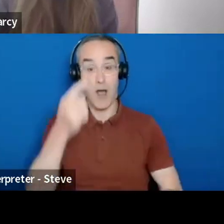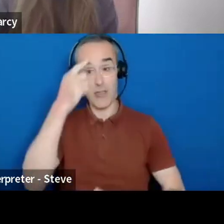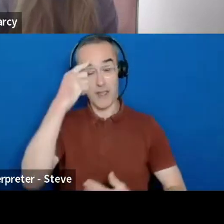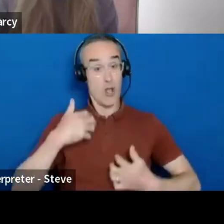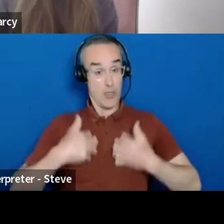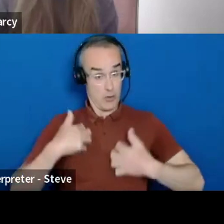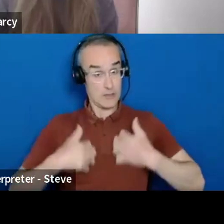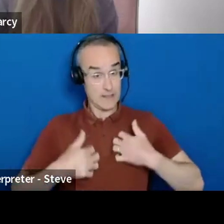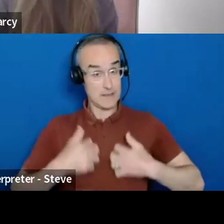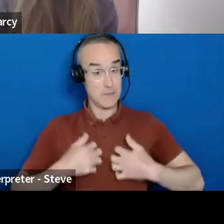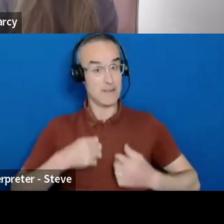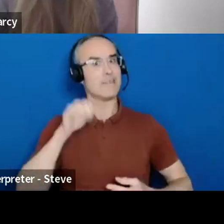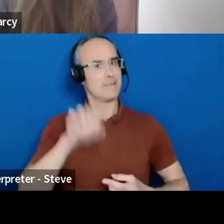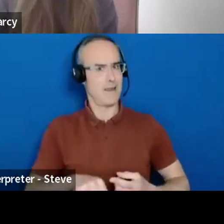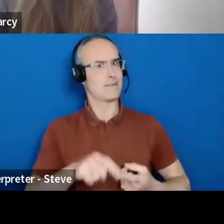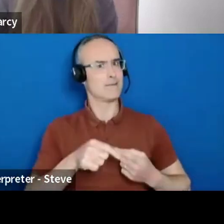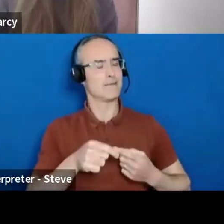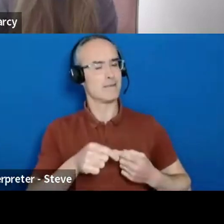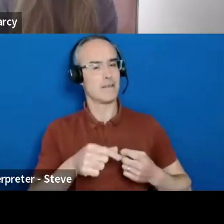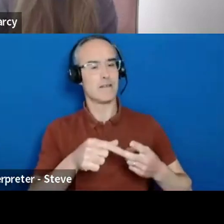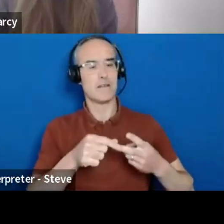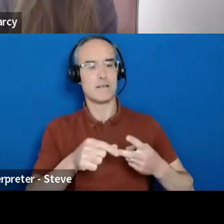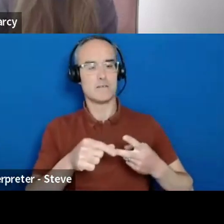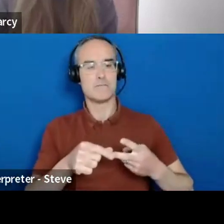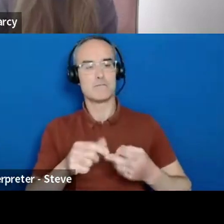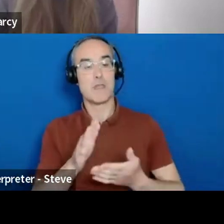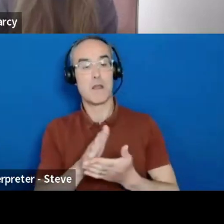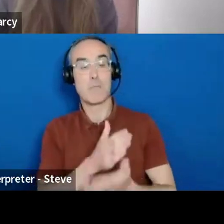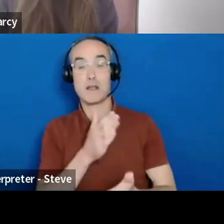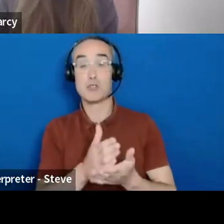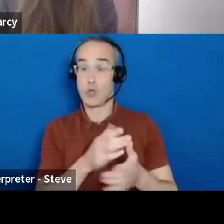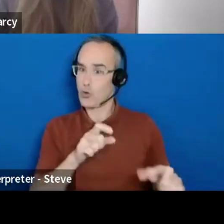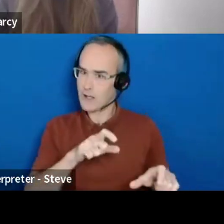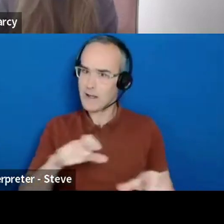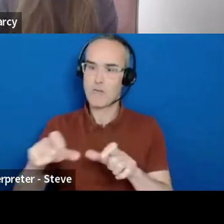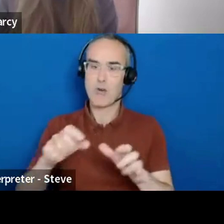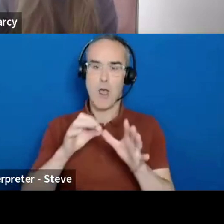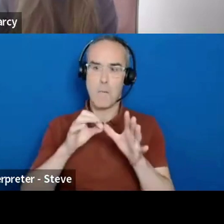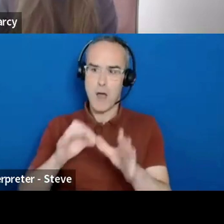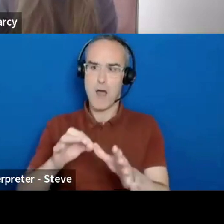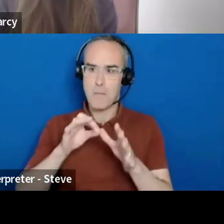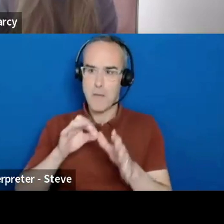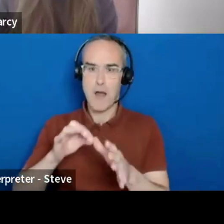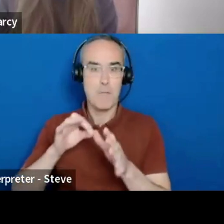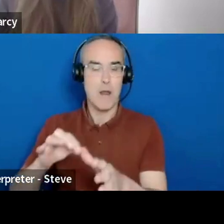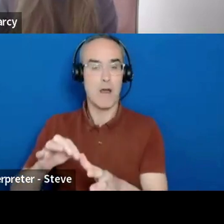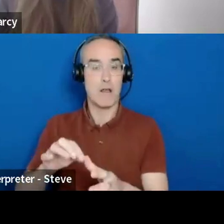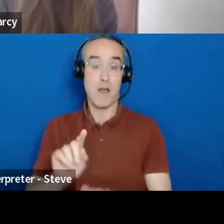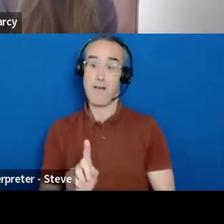Some make sure that you try and keep applying, but don't just give up after the first attempt because it is